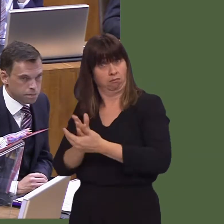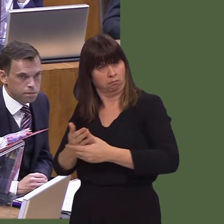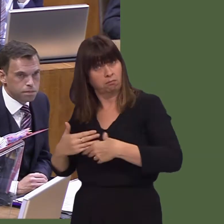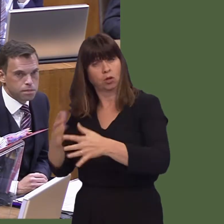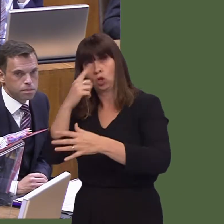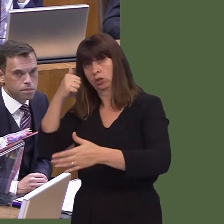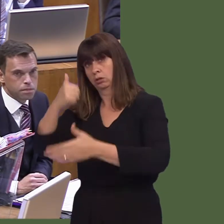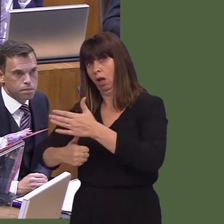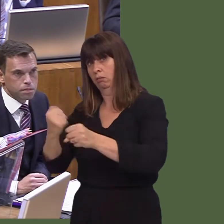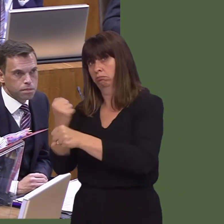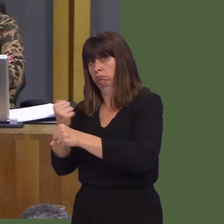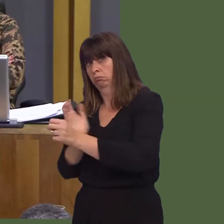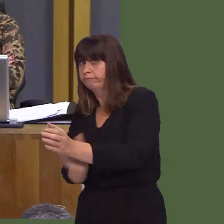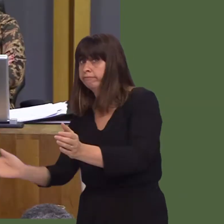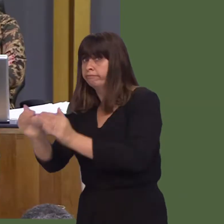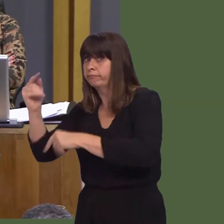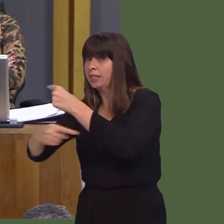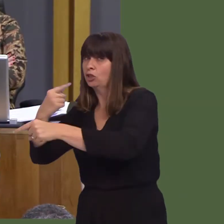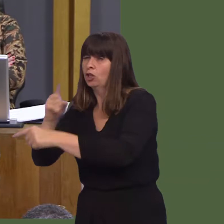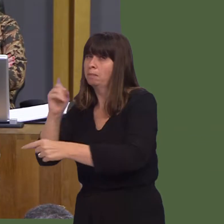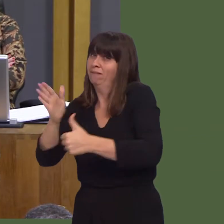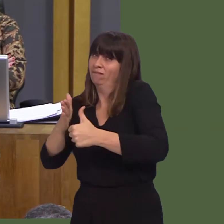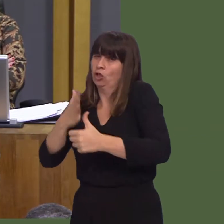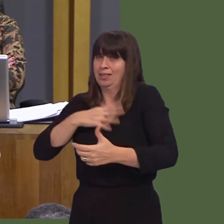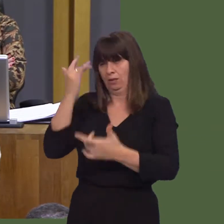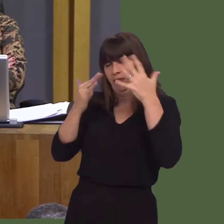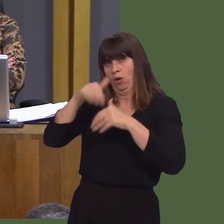The Member is right, we have to go through the budget process for that to happen as well.